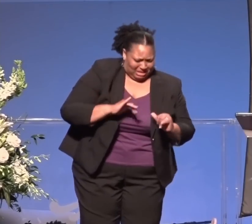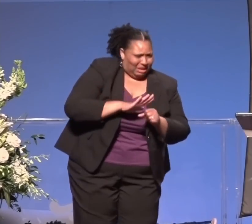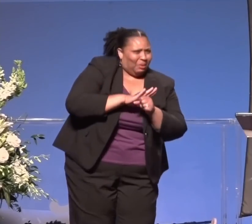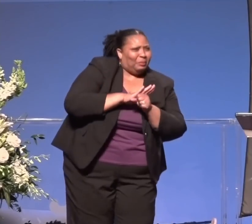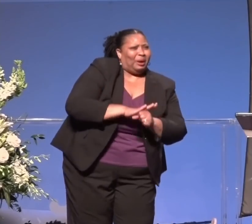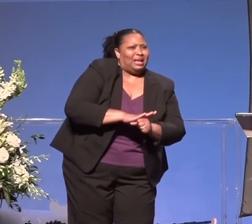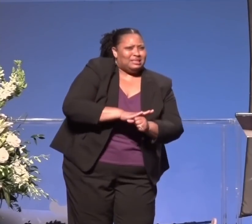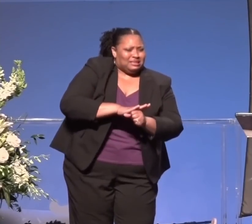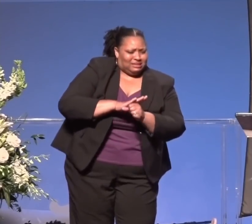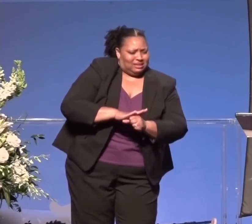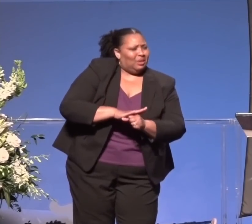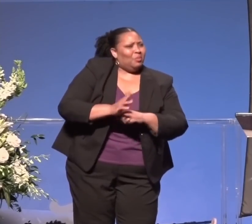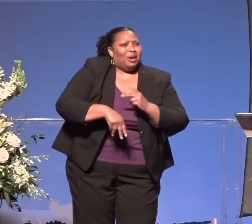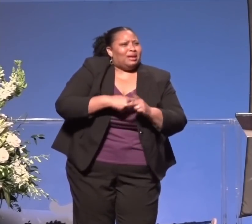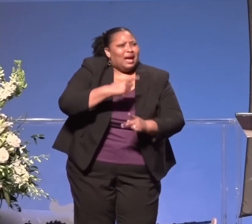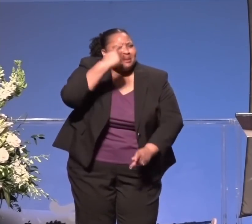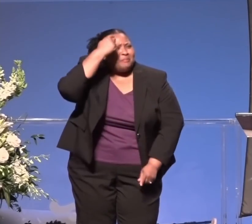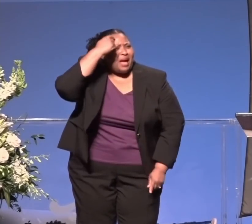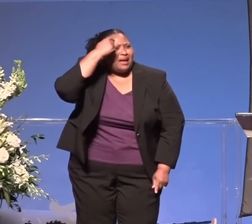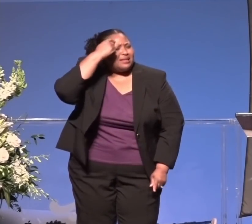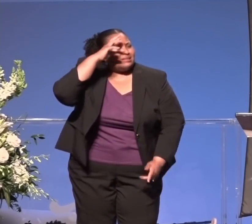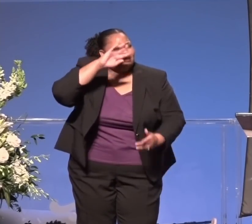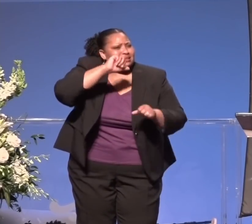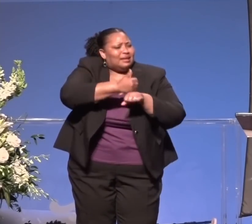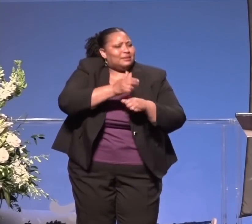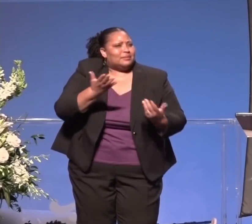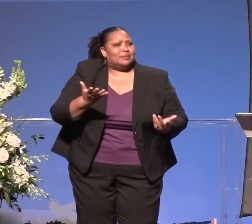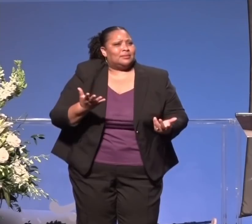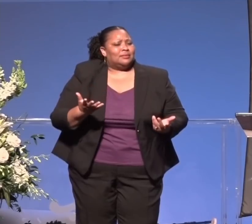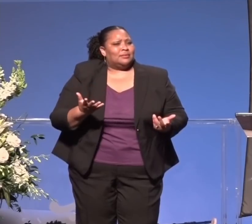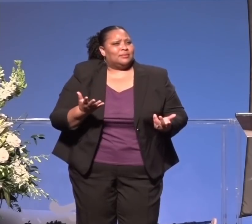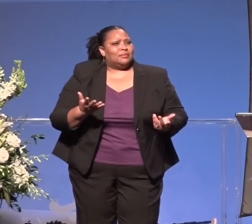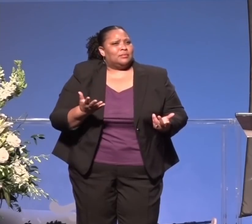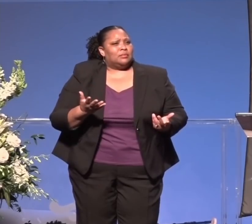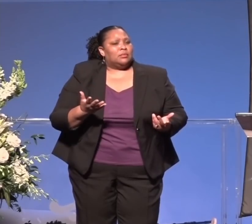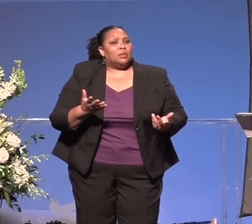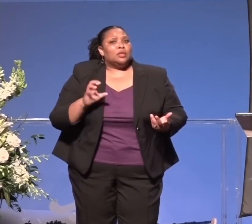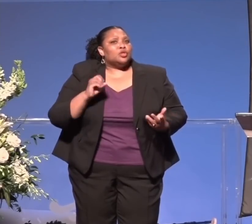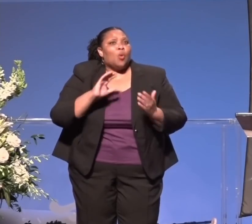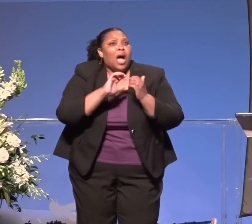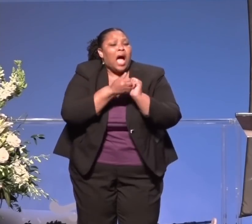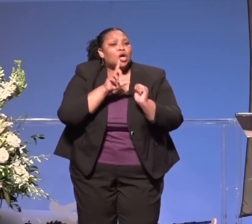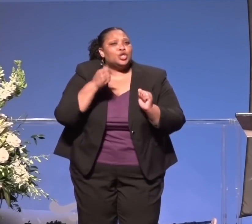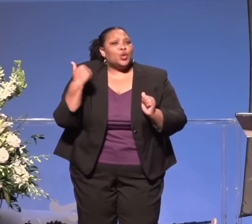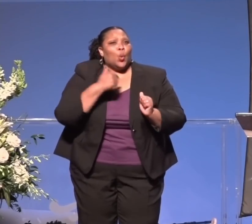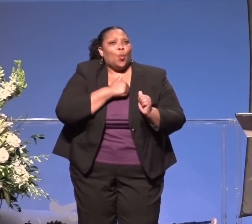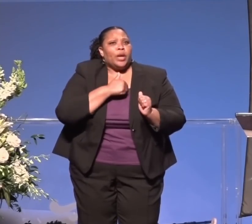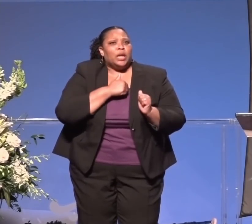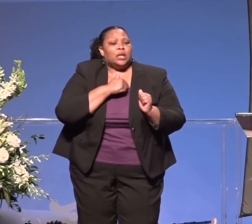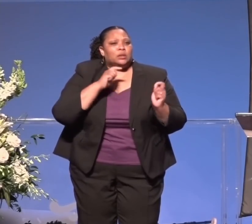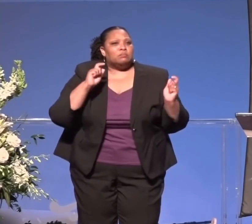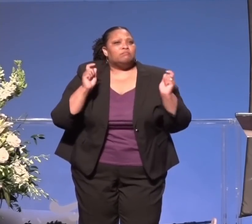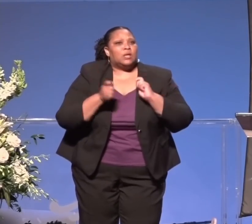TELLING YOU "I CAN’T BREATHE," THAT’S BEGGING FOR THEIR LIFE. AND YOU KEEP PRESSING.